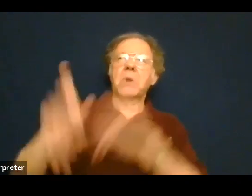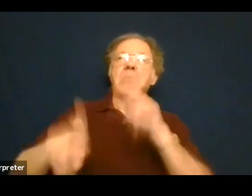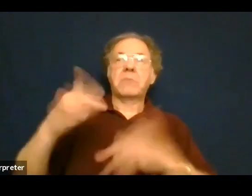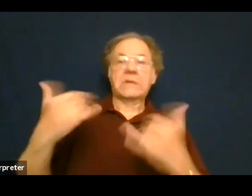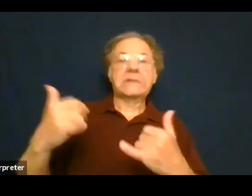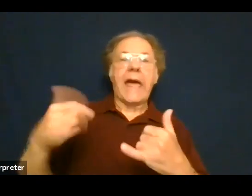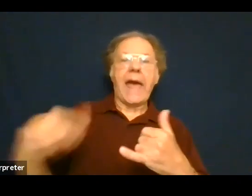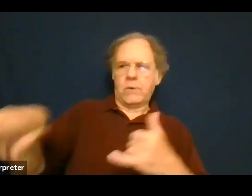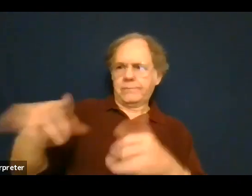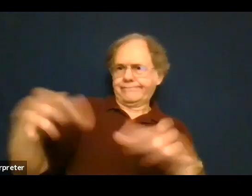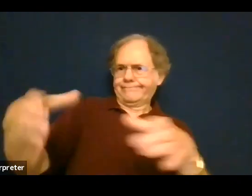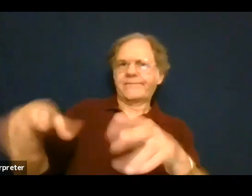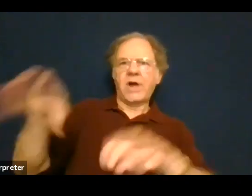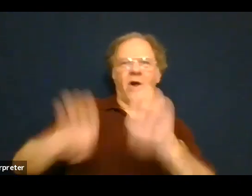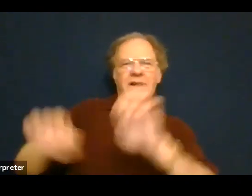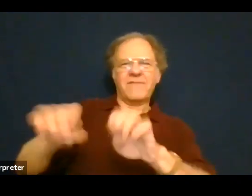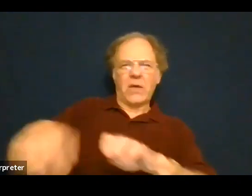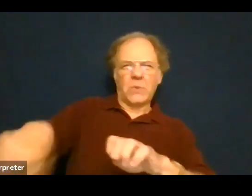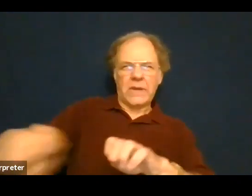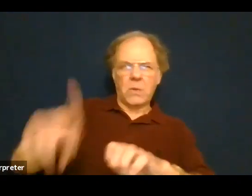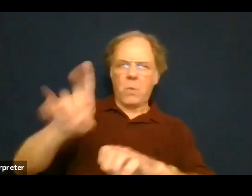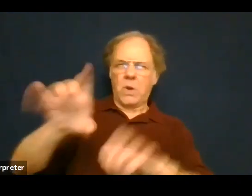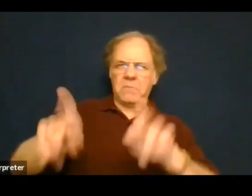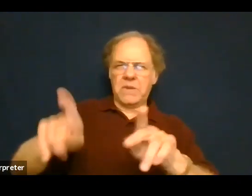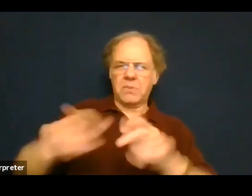And that really helps with clinical trial design